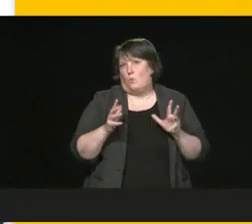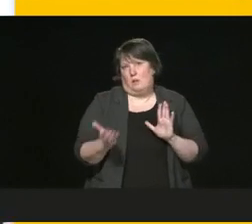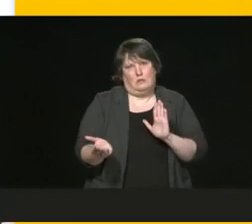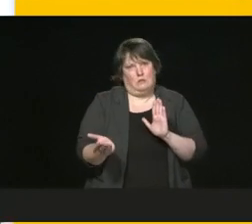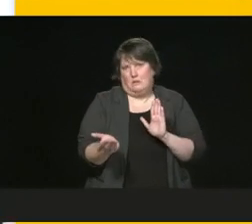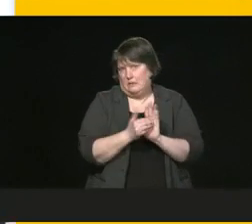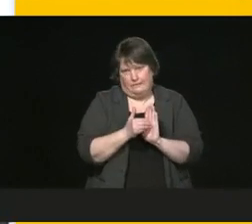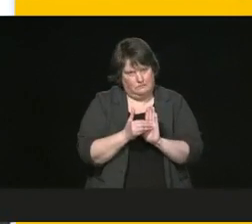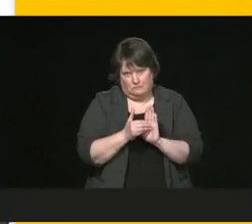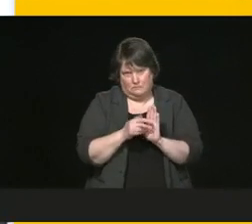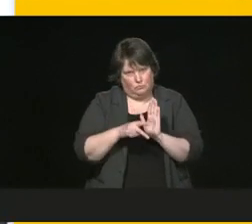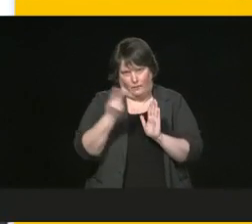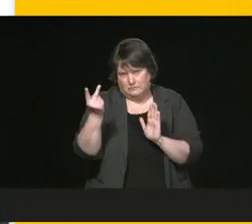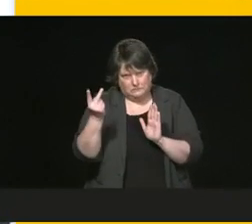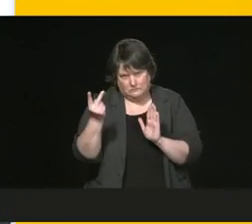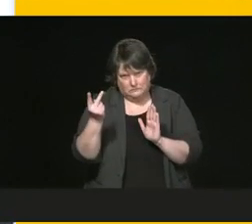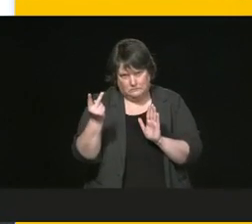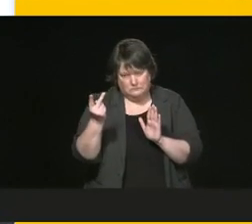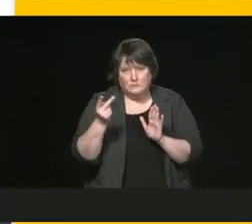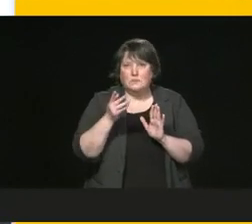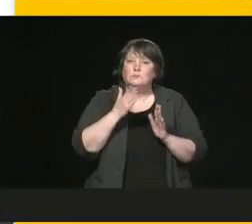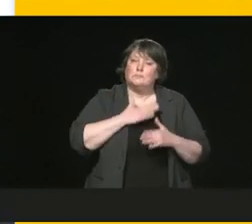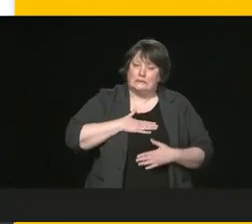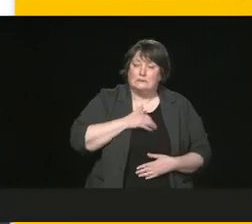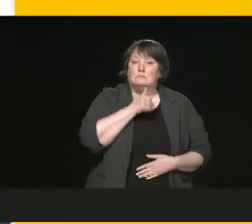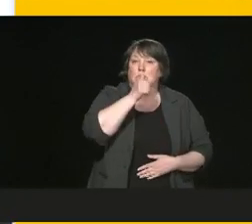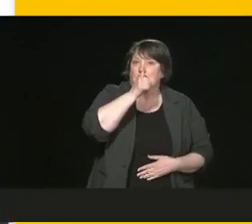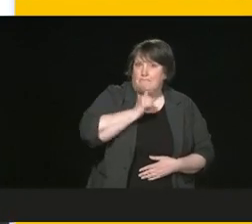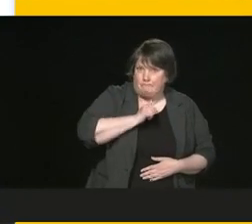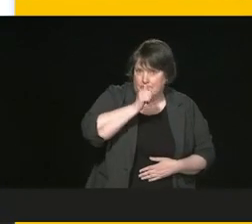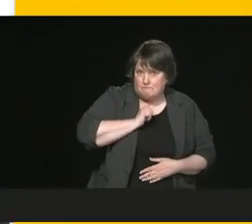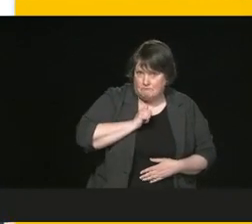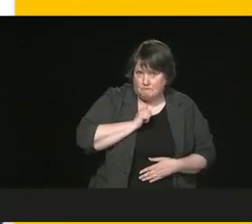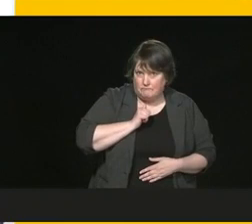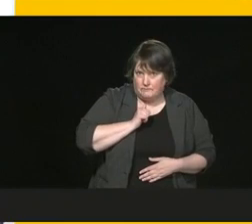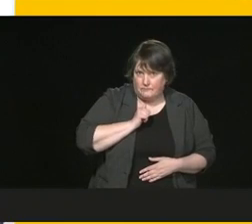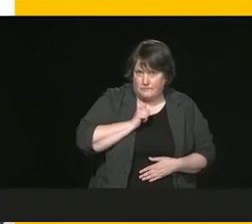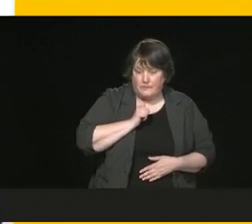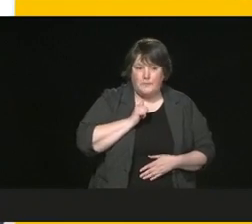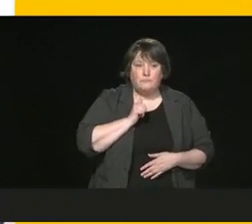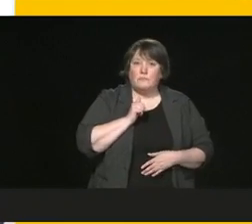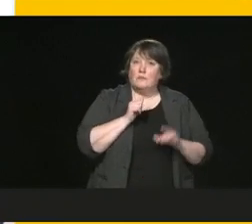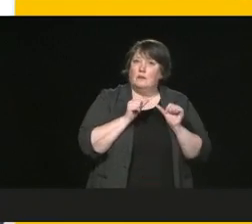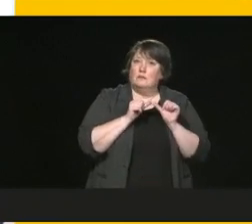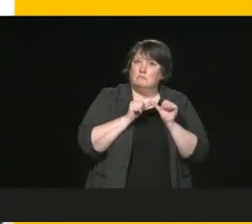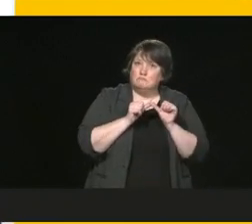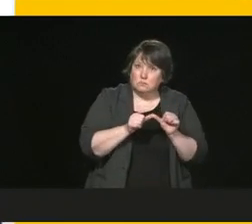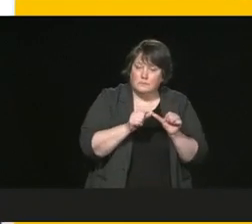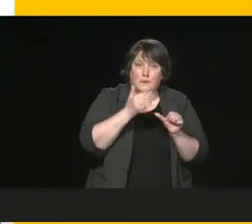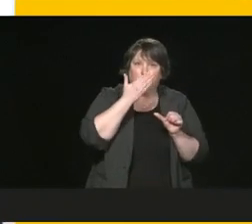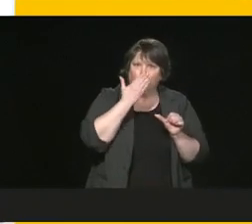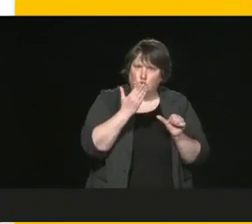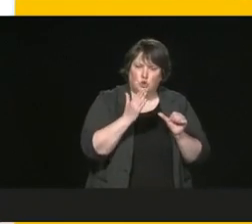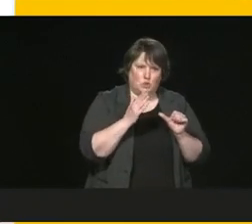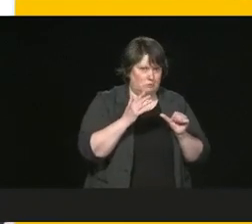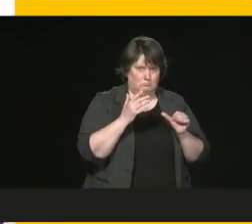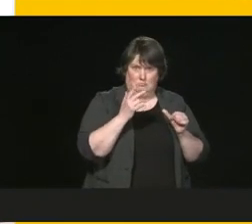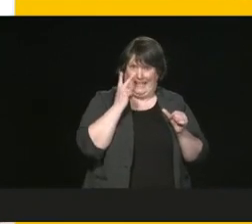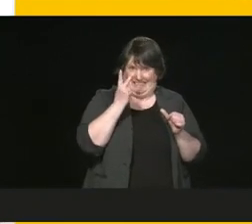START ALL OVER AGAIN. WE DO NOT WANT THAT TO HAPPEN.